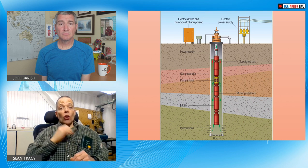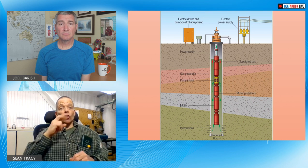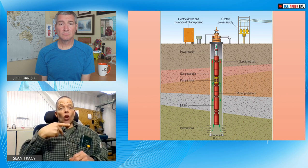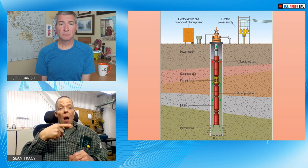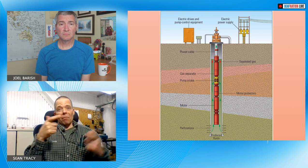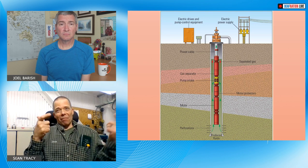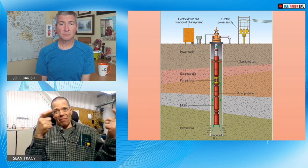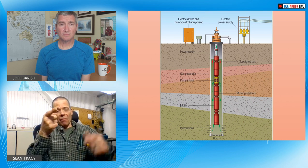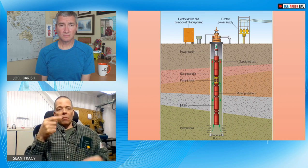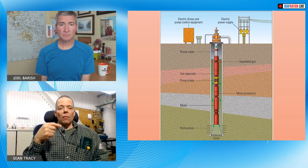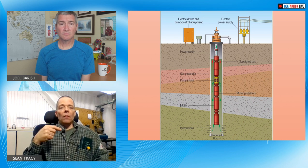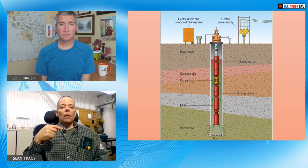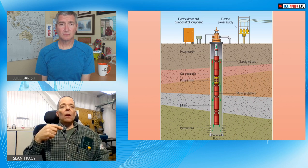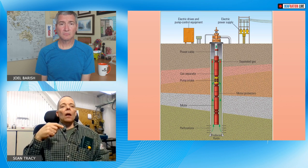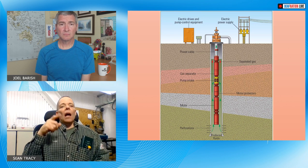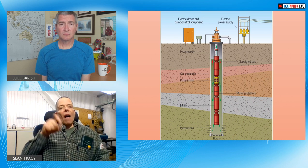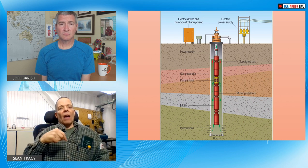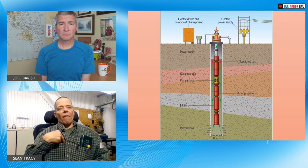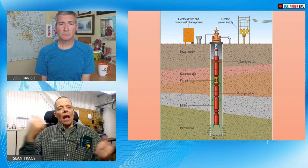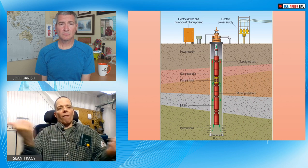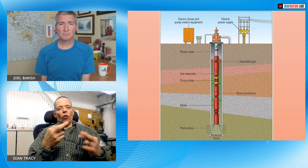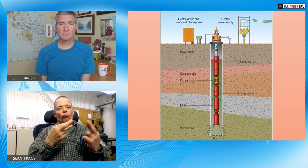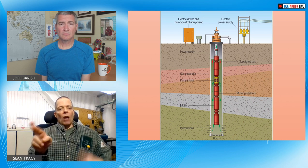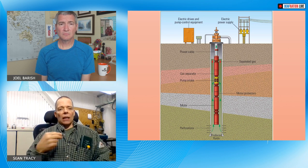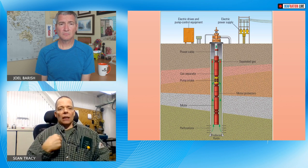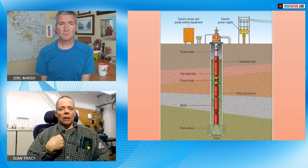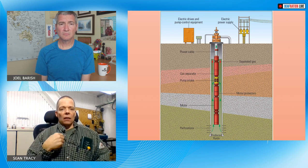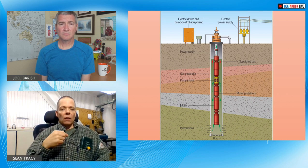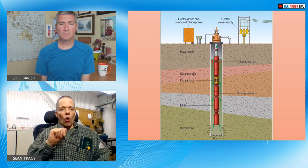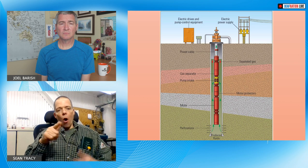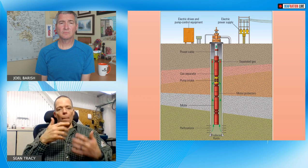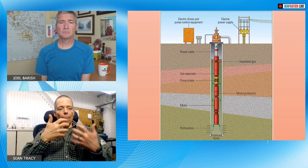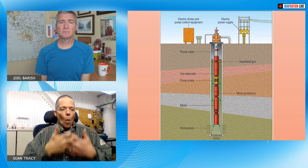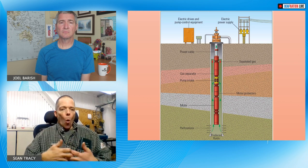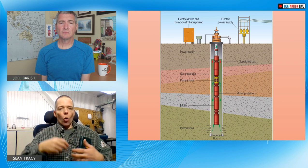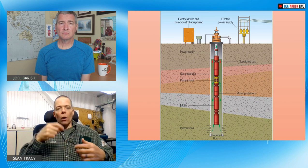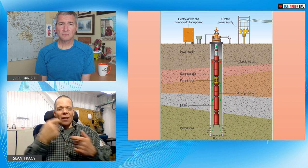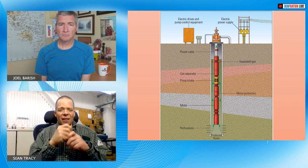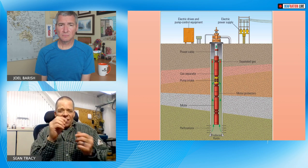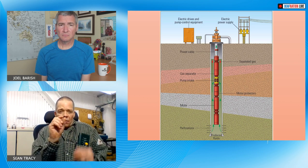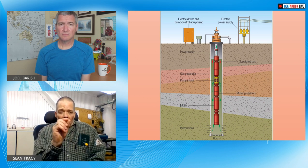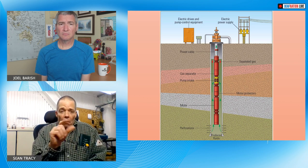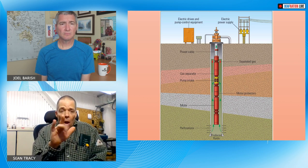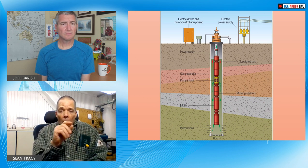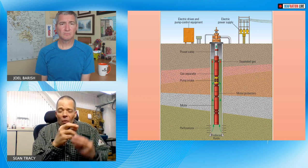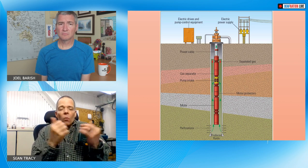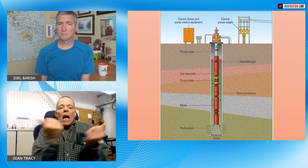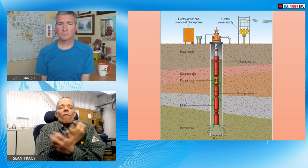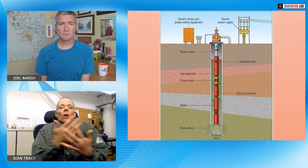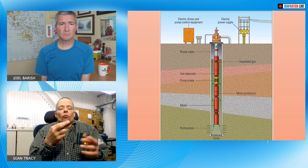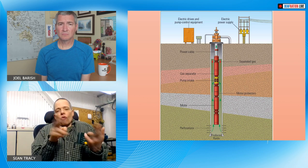So in my shop, I have to have all the parts ready. Even the smallest parts imaginable,